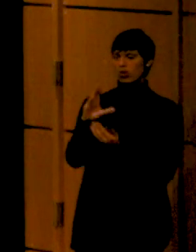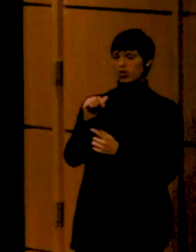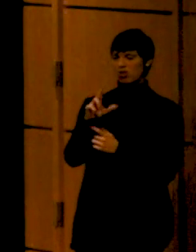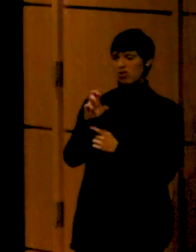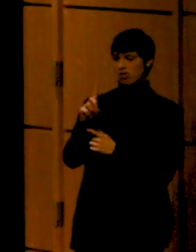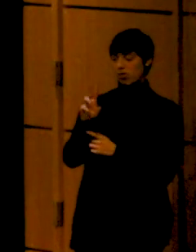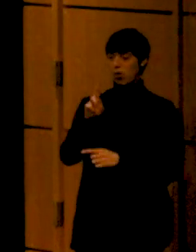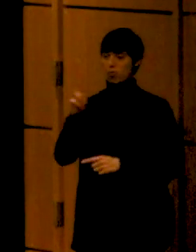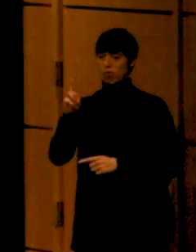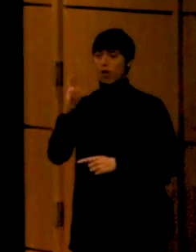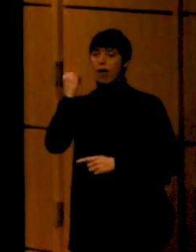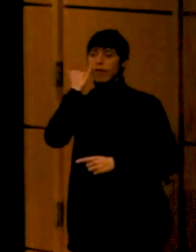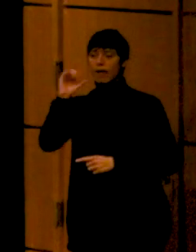as if ash laid.